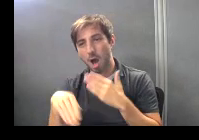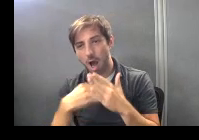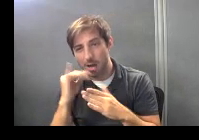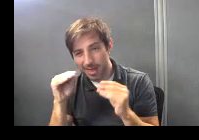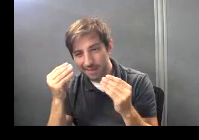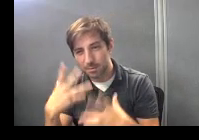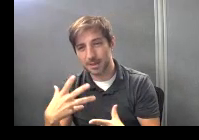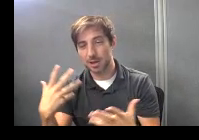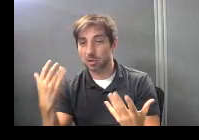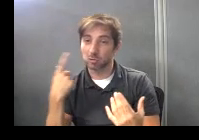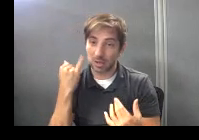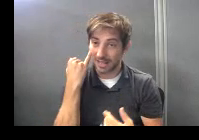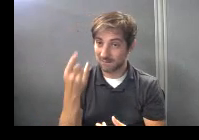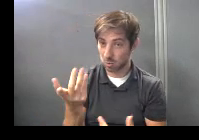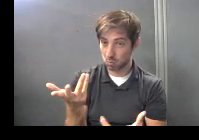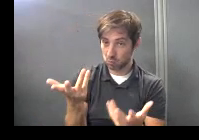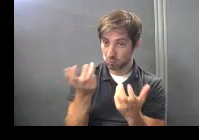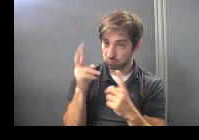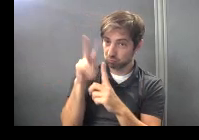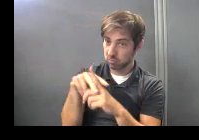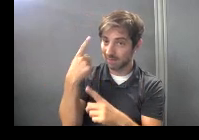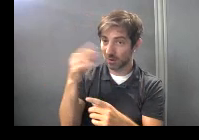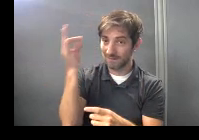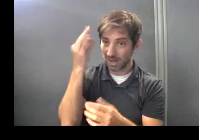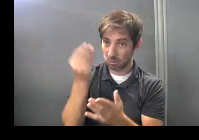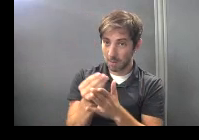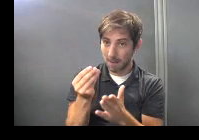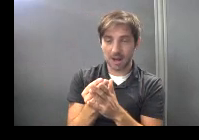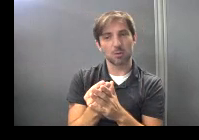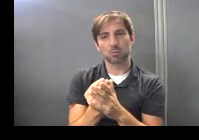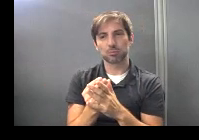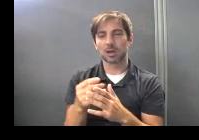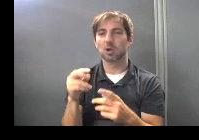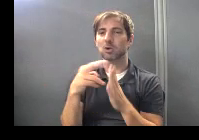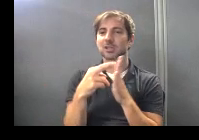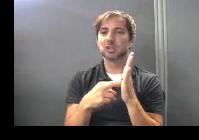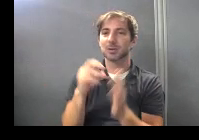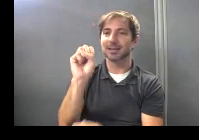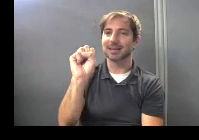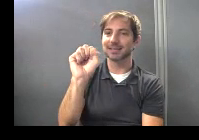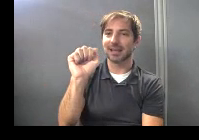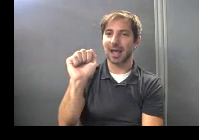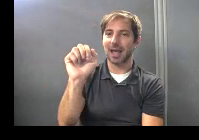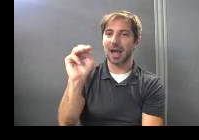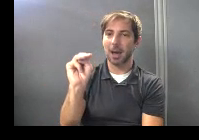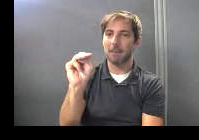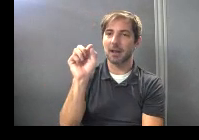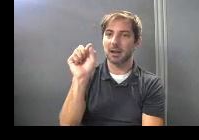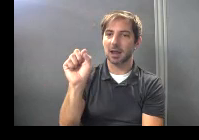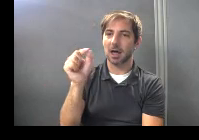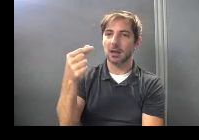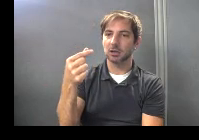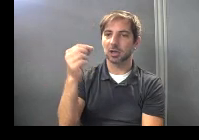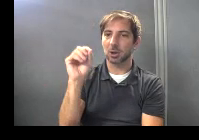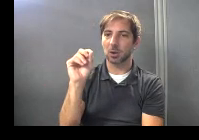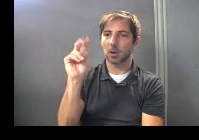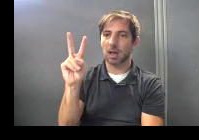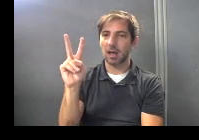THINKING OF APPLYING FOR FEDERAL FUNDING REGISTER WITH SAM.GOV AND GRANTS.GOV.